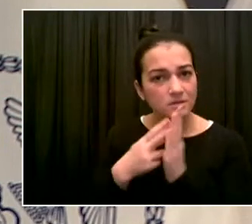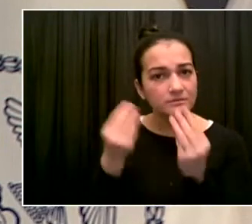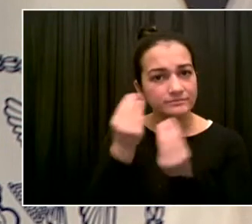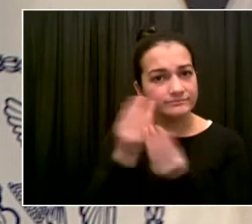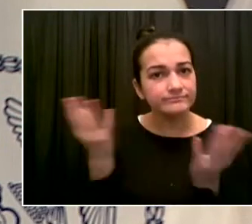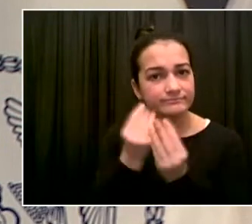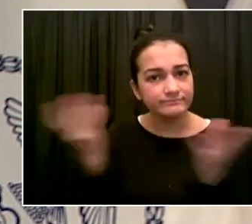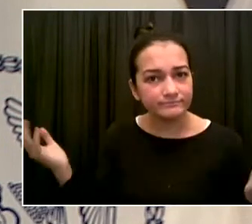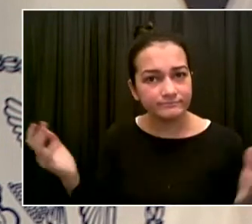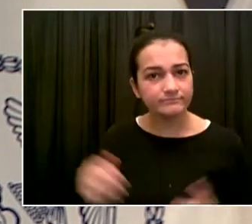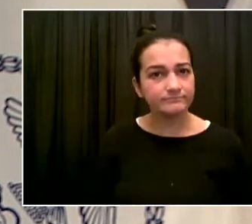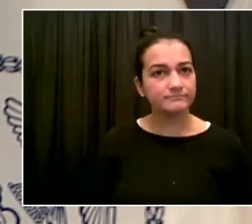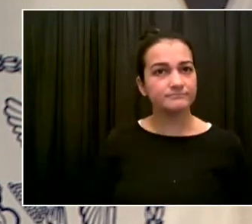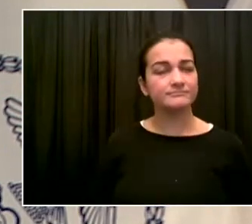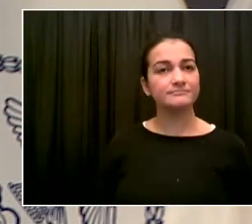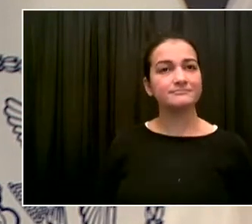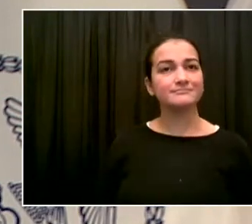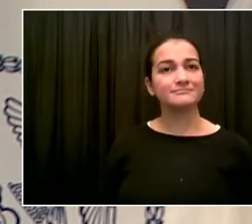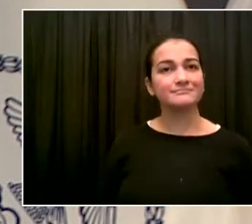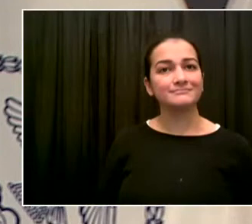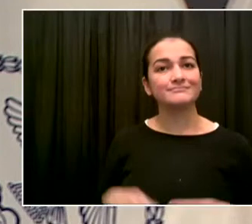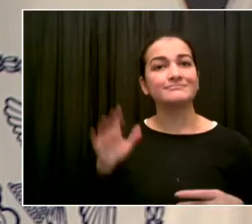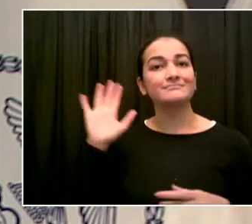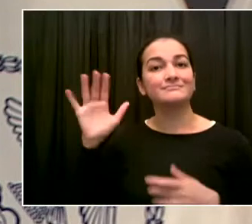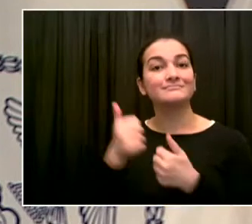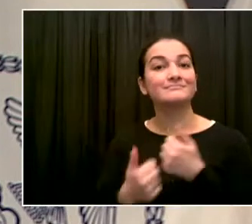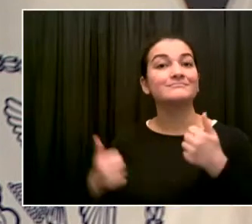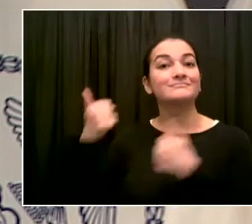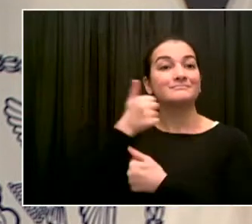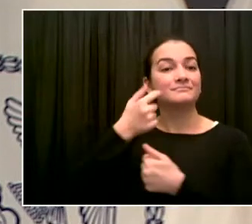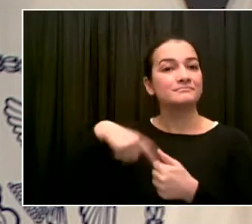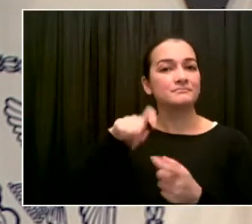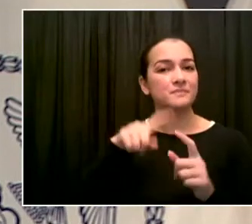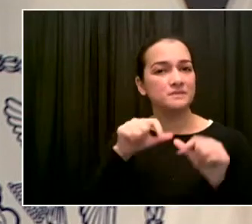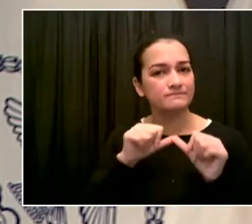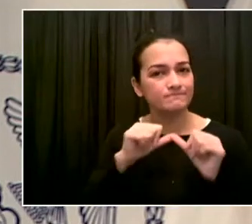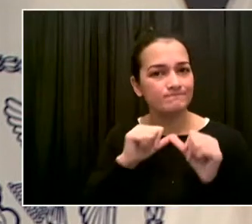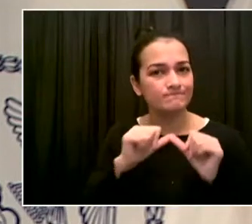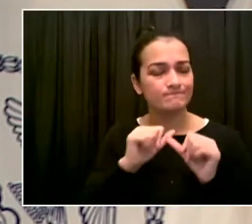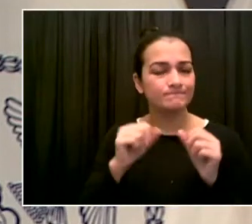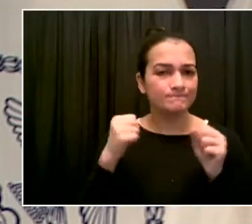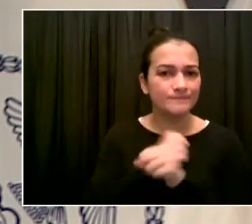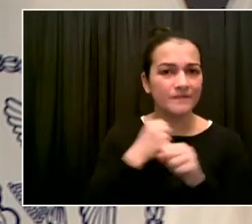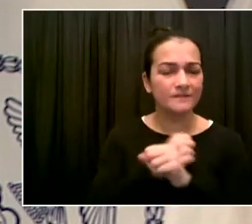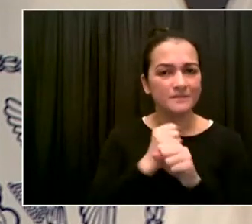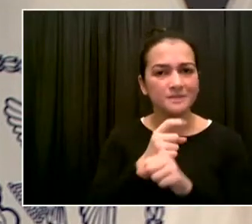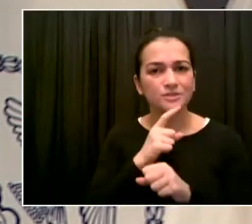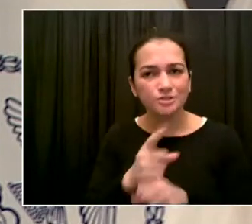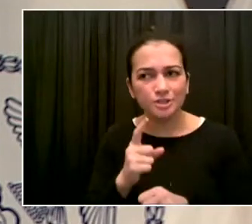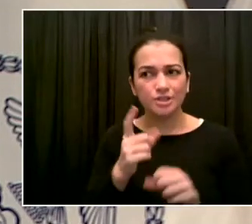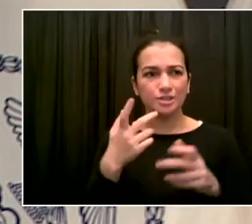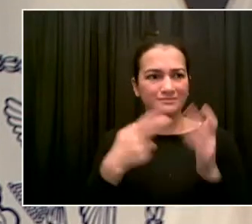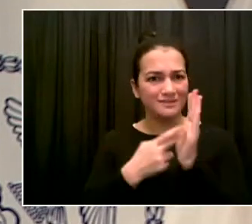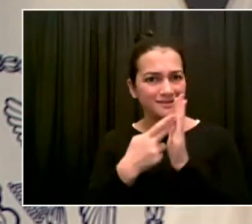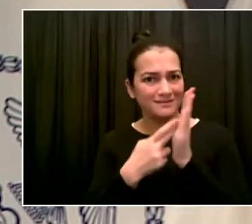ANYTHING HATT HAPPENS PERSONALLY WITH PROSECTIUO N DIRECTED AT THE FORMER GOVERNOR AND THE OTHER ISSUE IS HOW TO